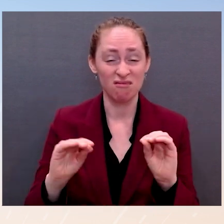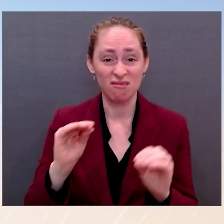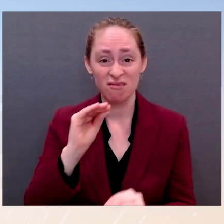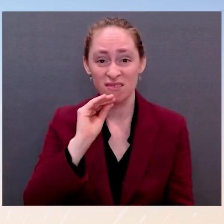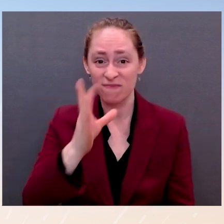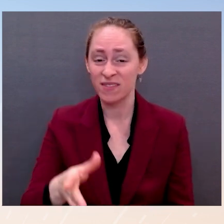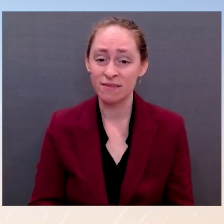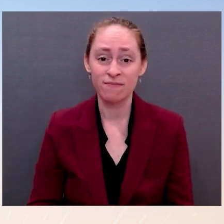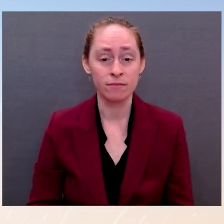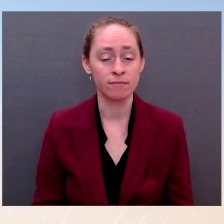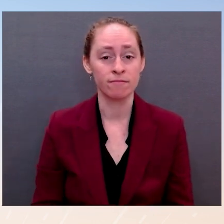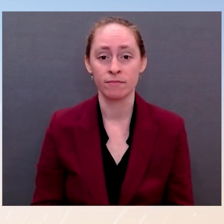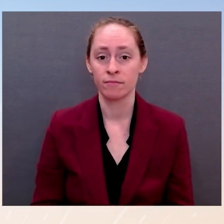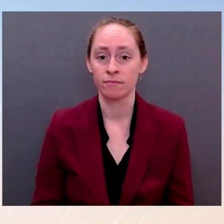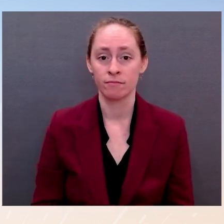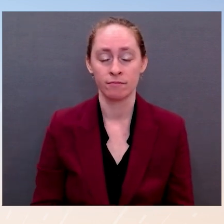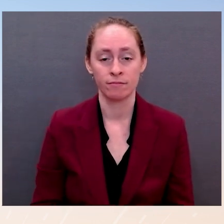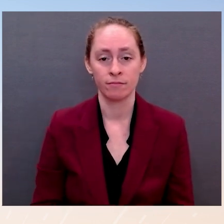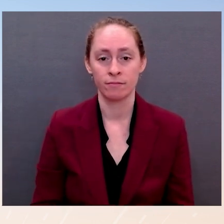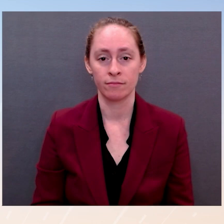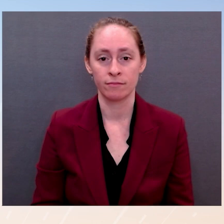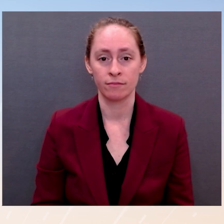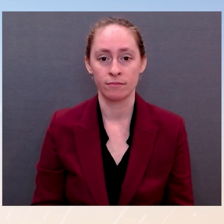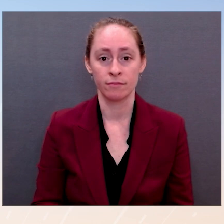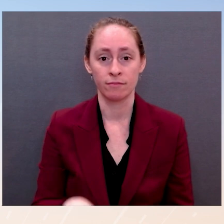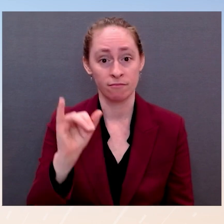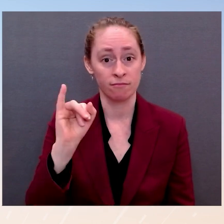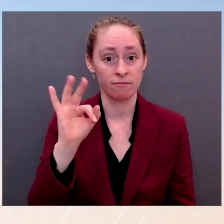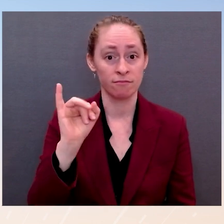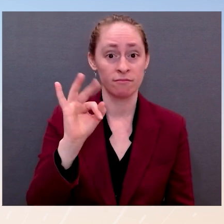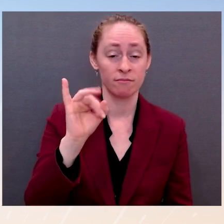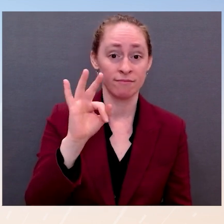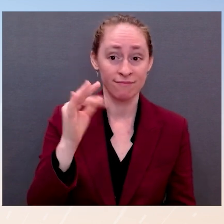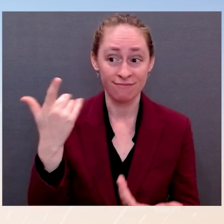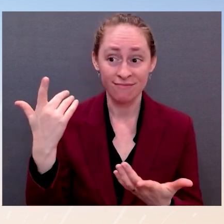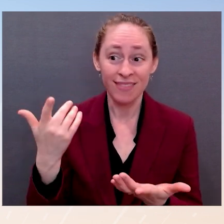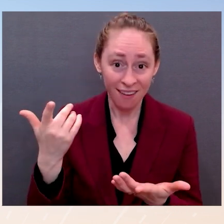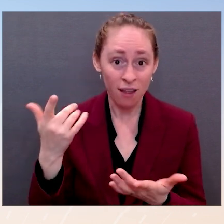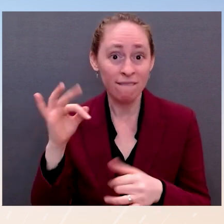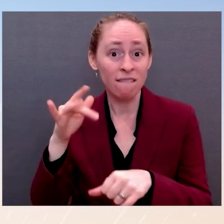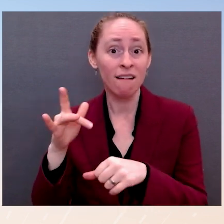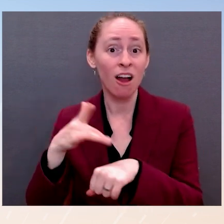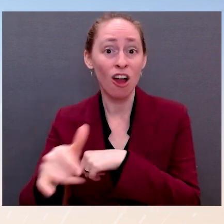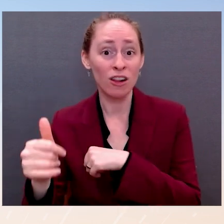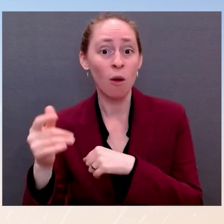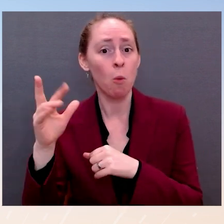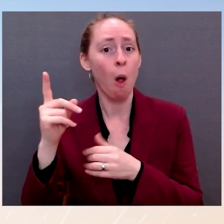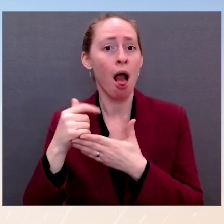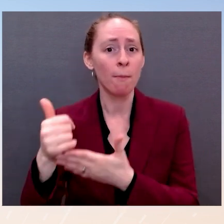He might still have been here. It was too late for him, but it's not too late for our community